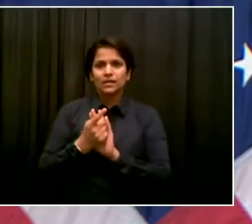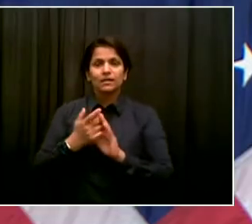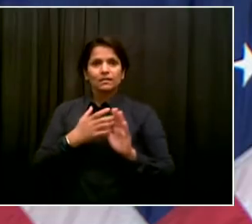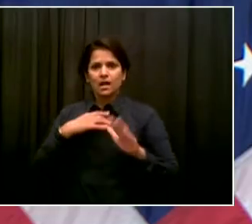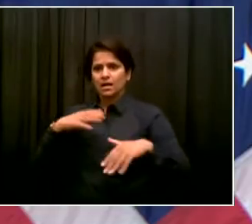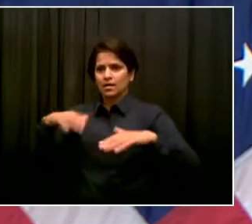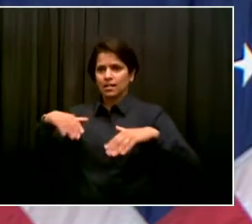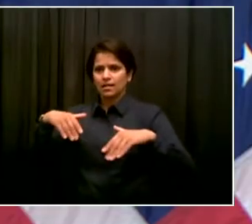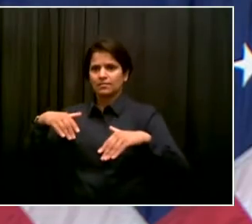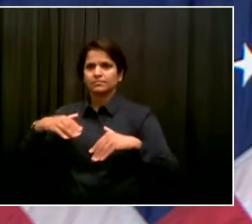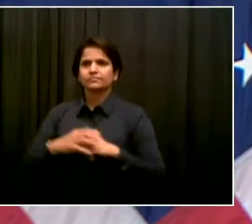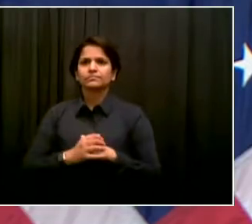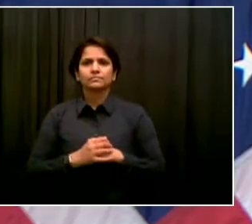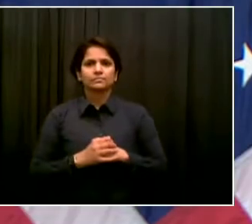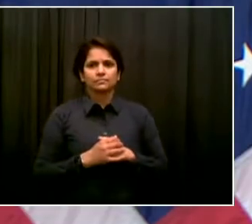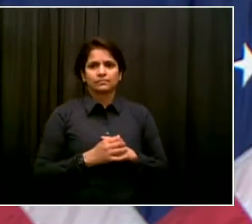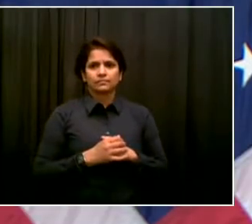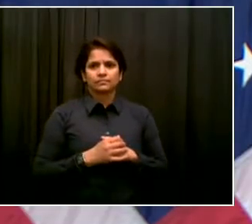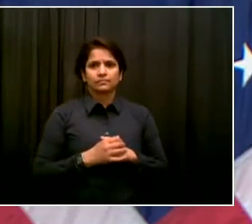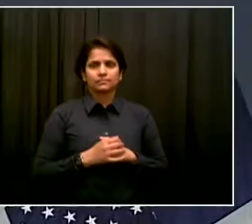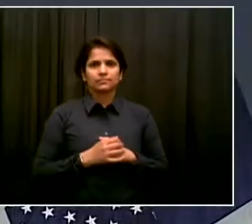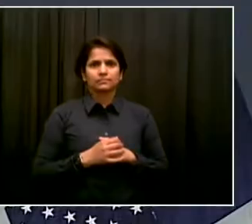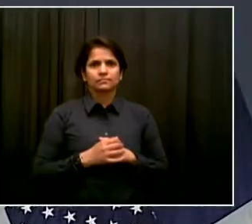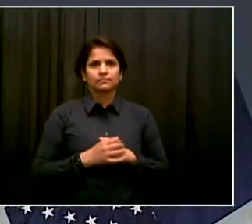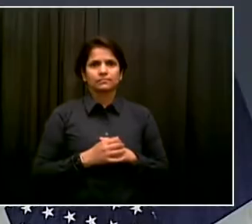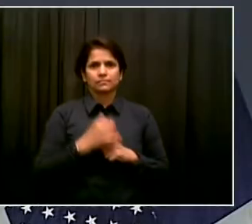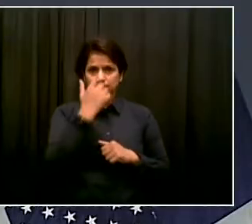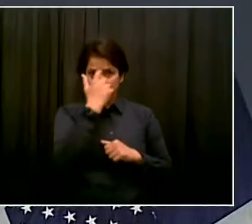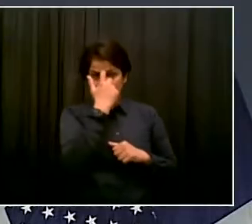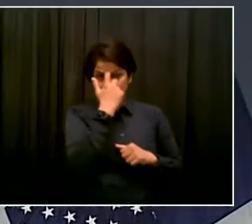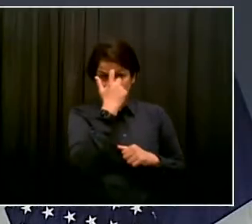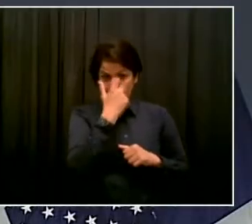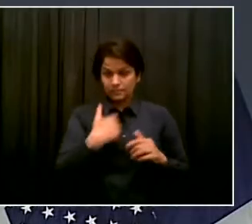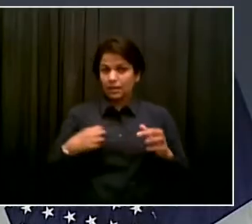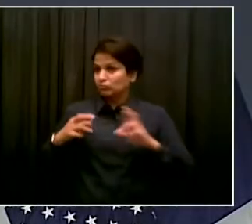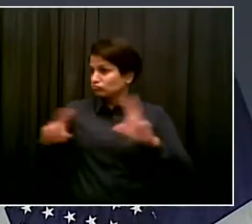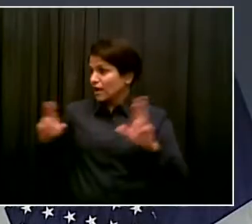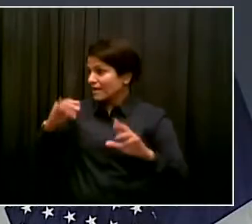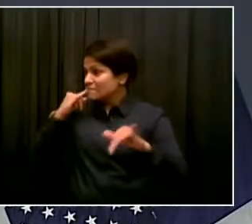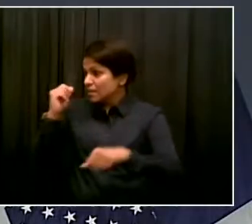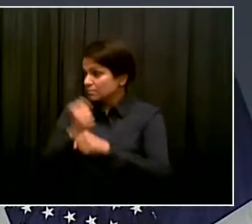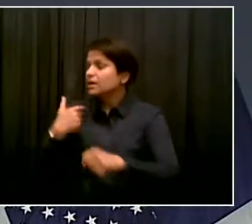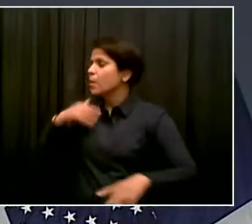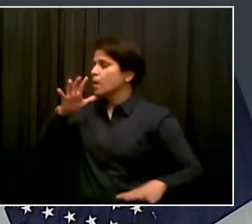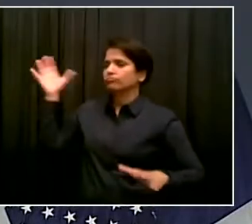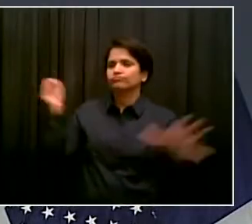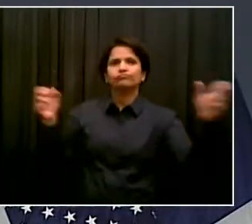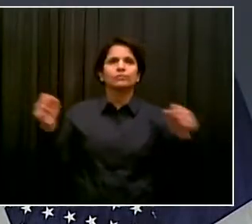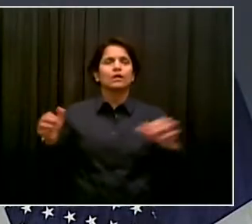SO DAYS OFF. BUT THAT'S SOMETHING THAT WE NEED TO IMPLEMENT, WE'RE READY O TDO THAT AS WELL. SO -- WE'RE PREPARED TO PREBLTH